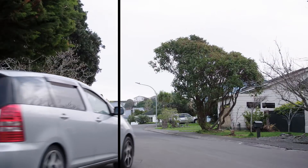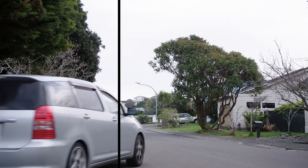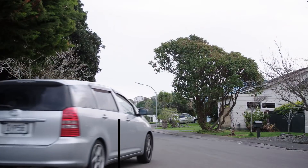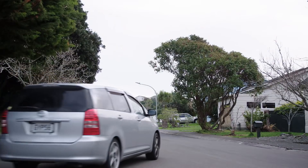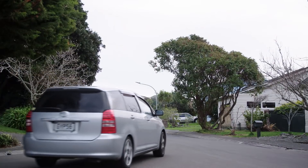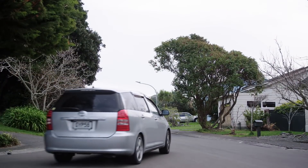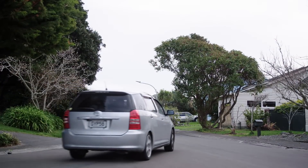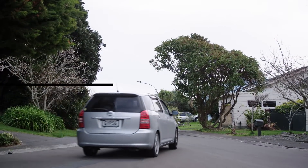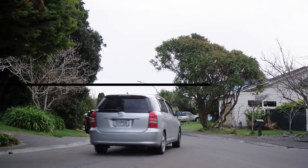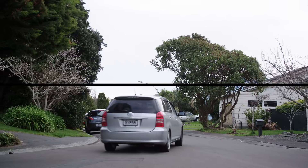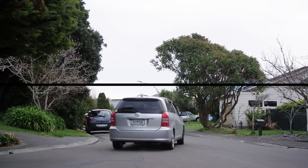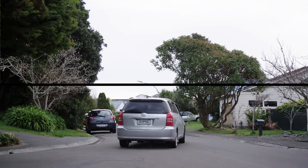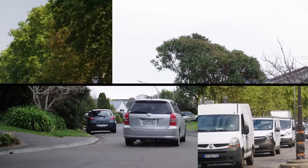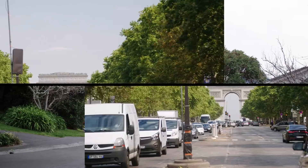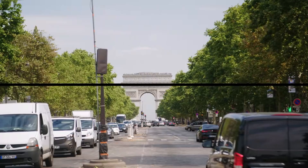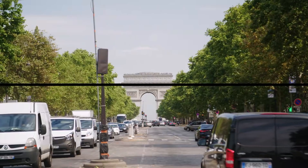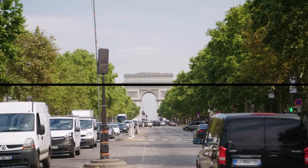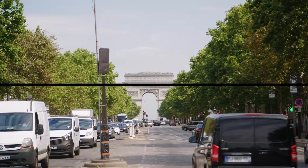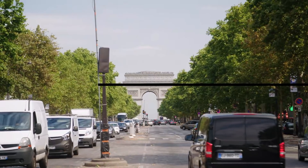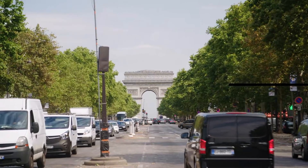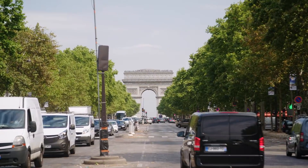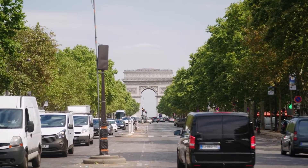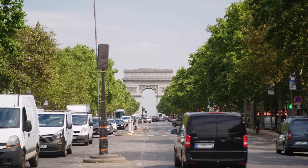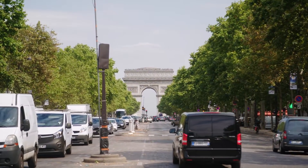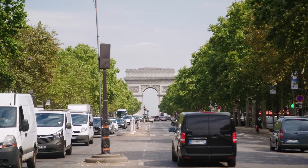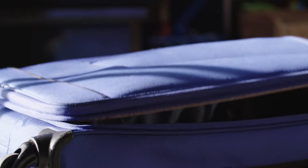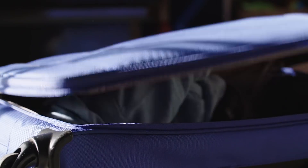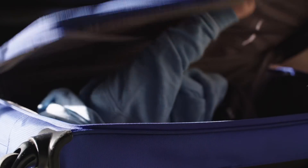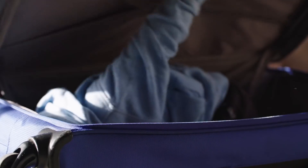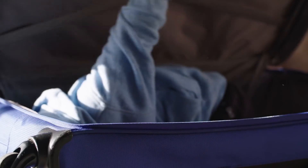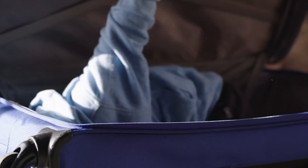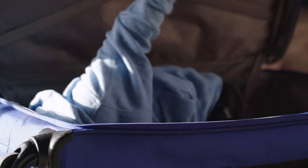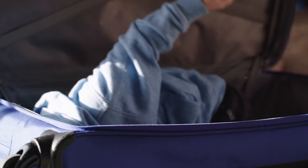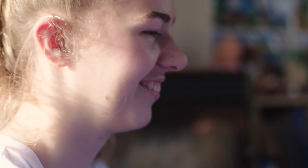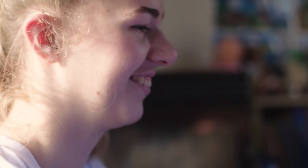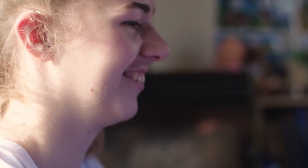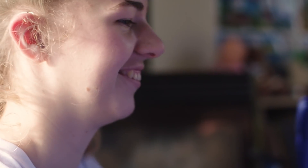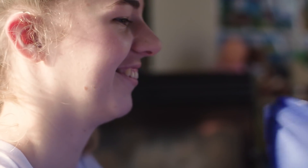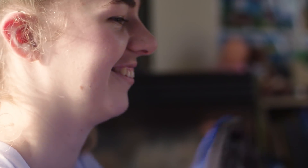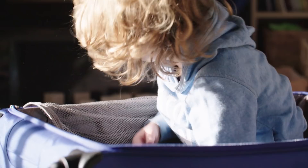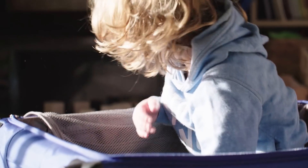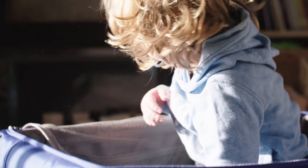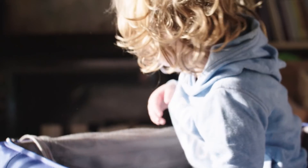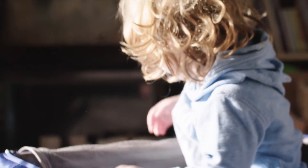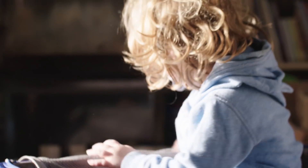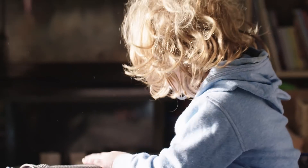but especially when the youngest is only 3 years old. And when the three of five of us are Deaf